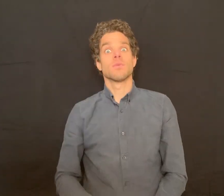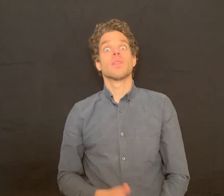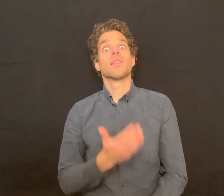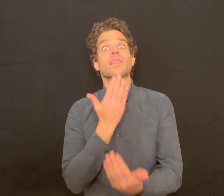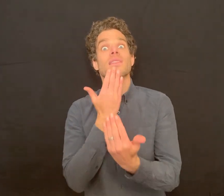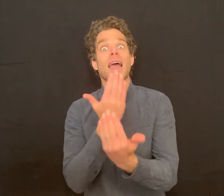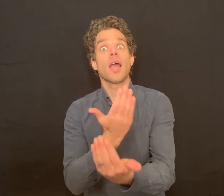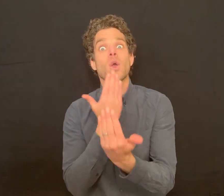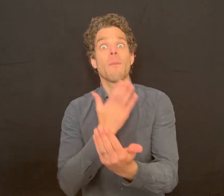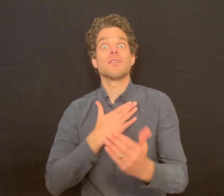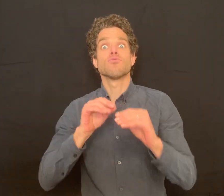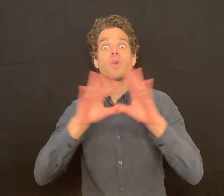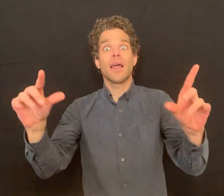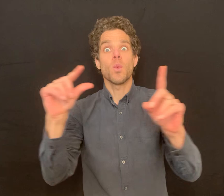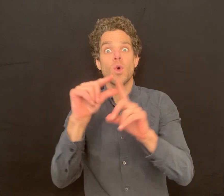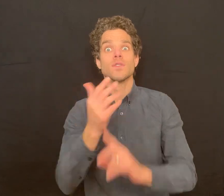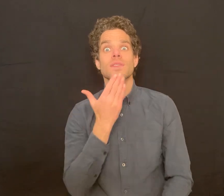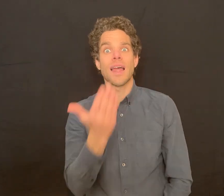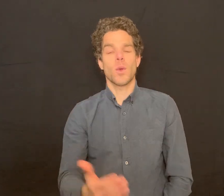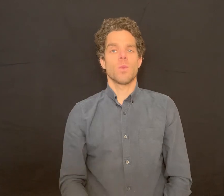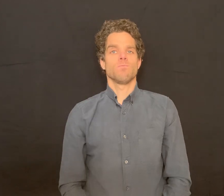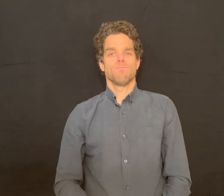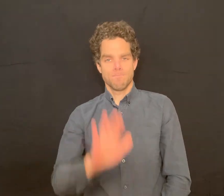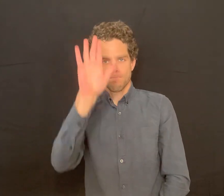Thank you so much. Thank you.